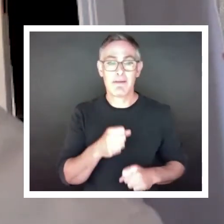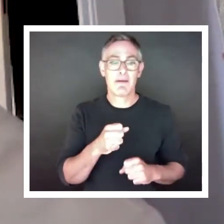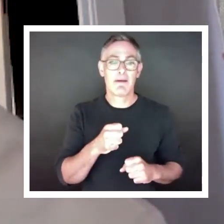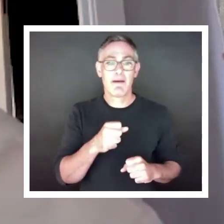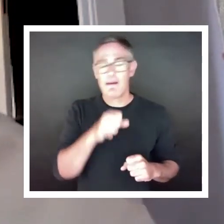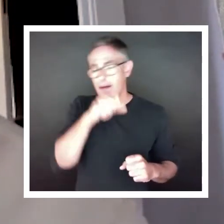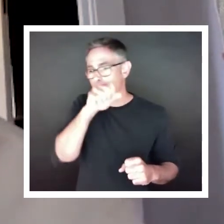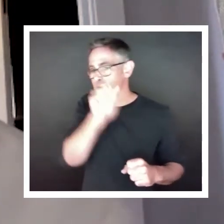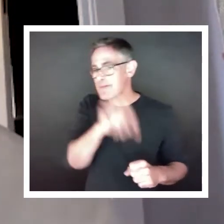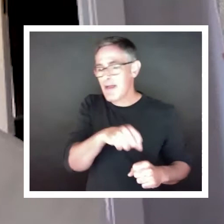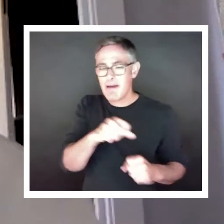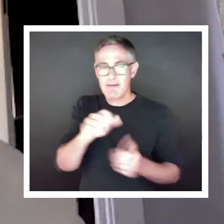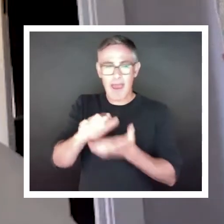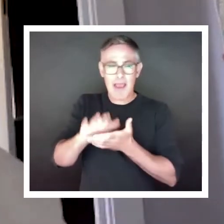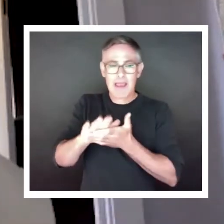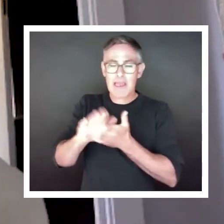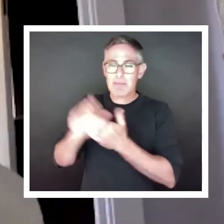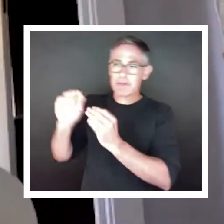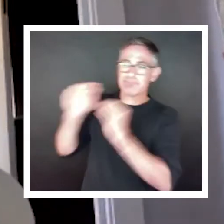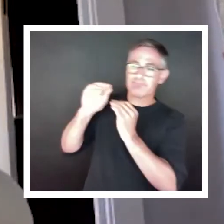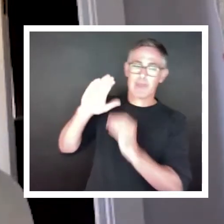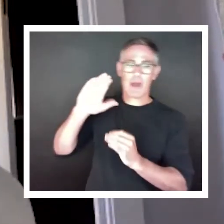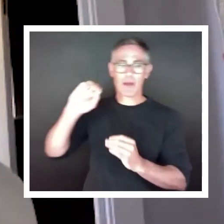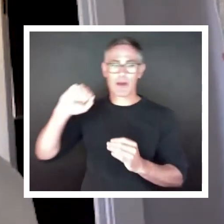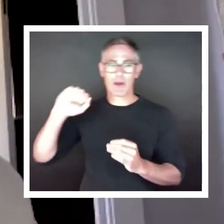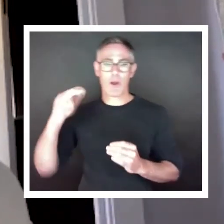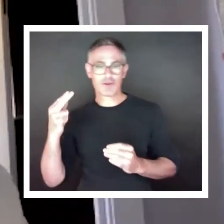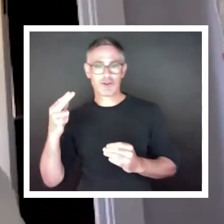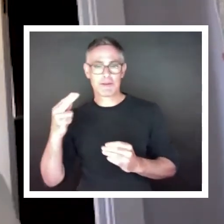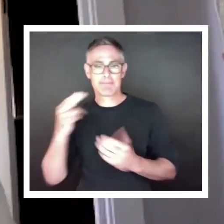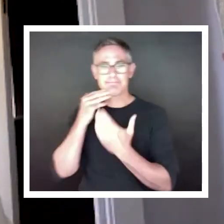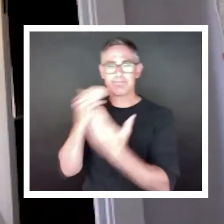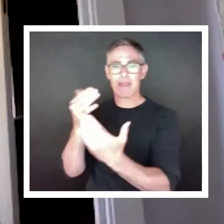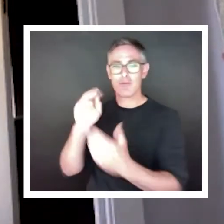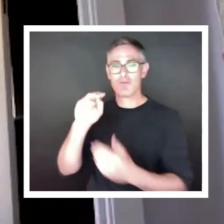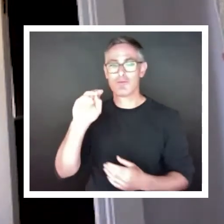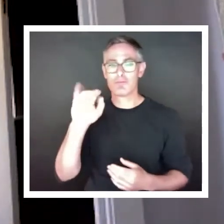Thank you to my colleague Christine for working with me